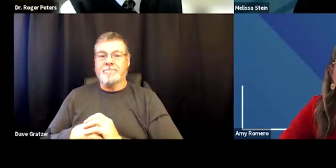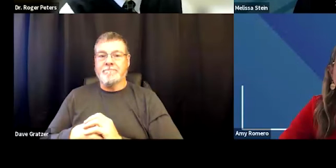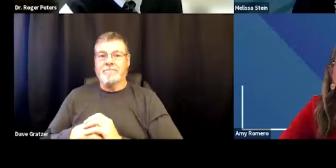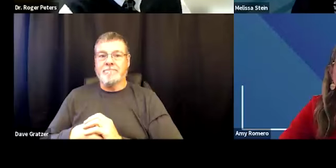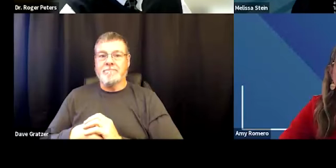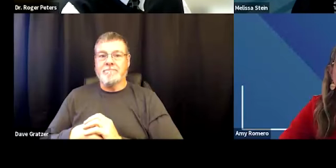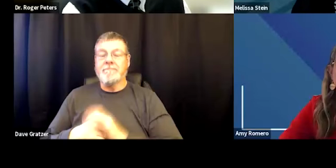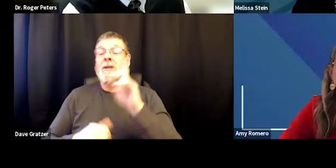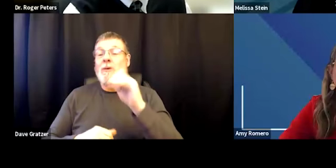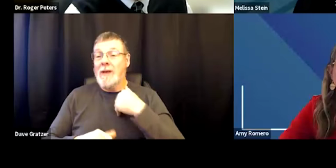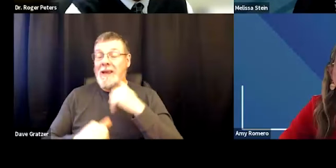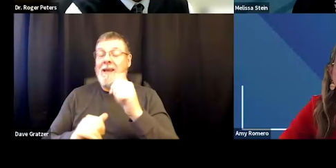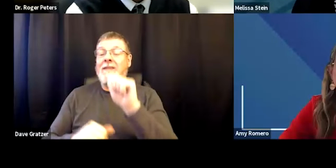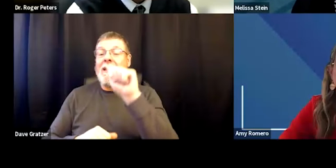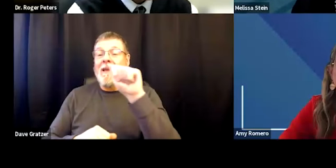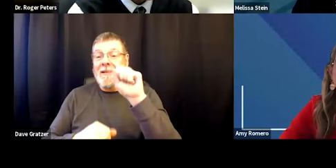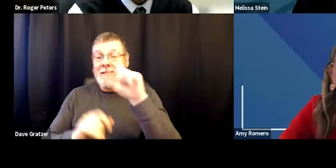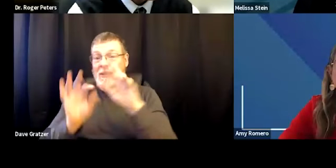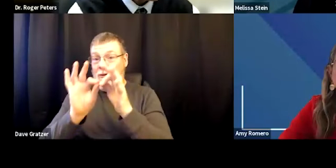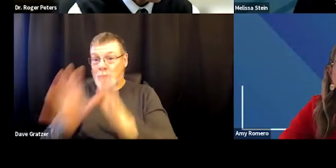We do have ASL interpretation for this event.